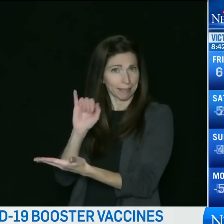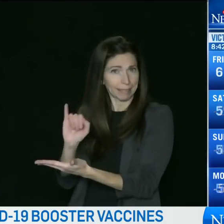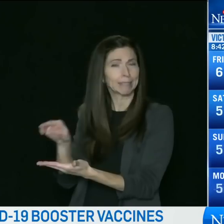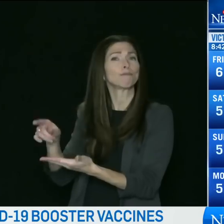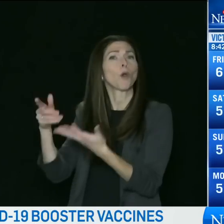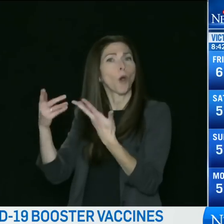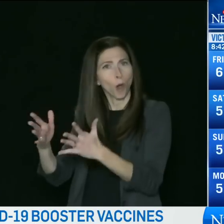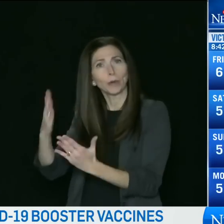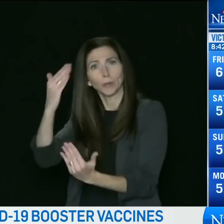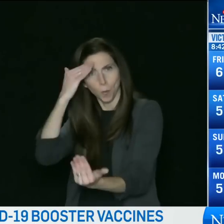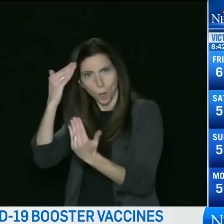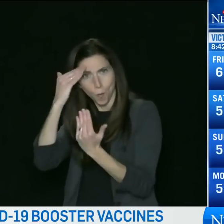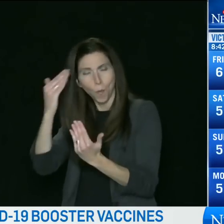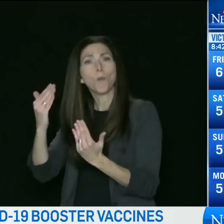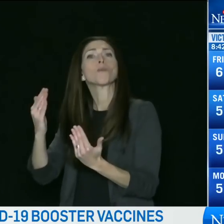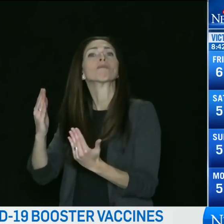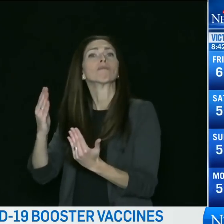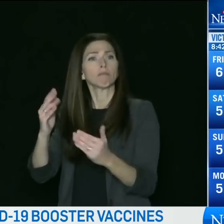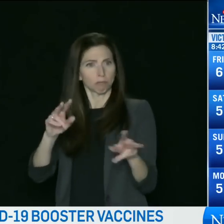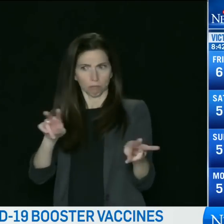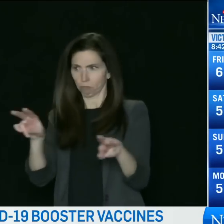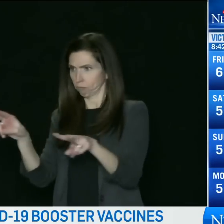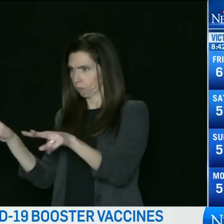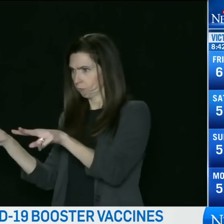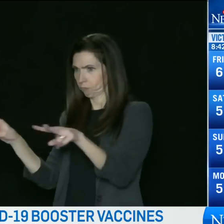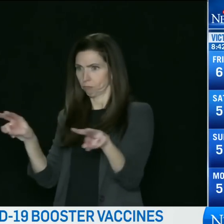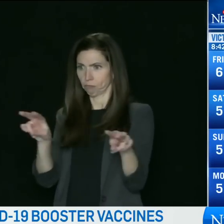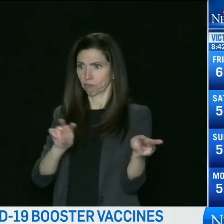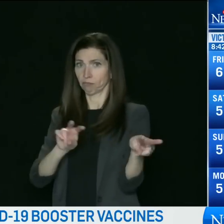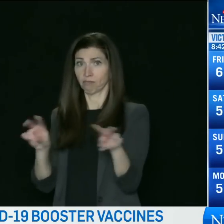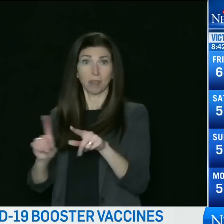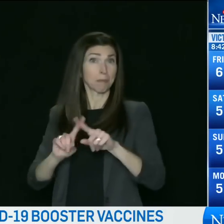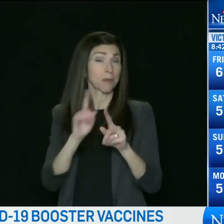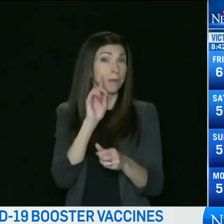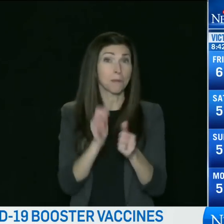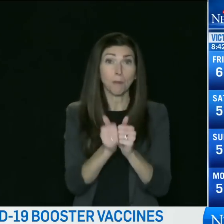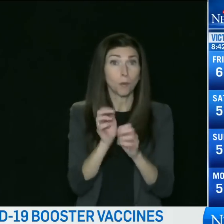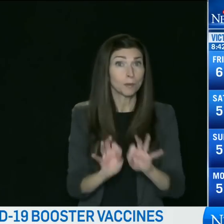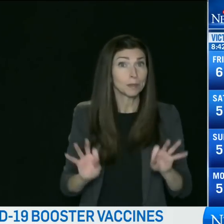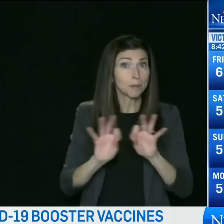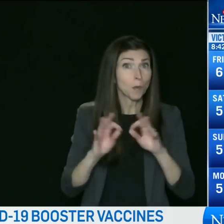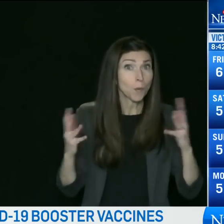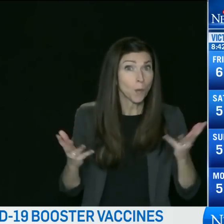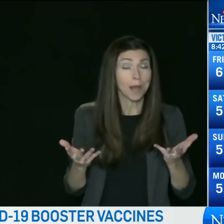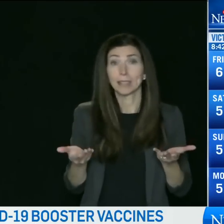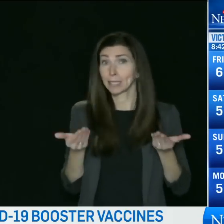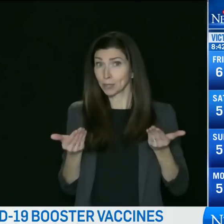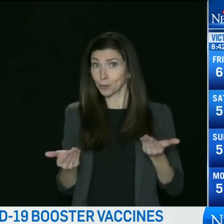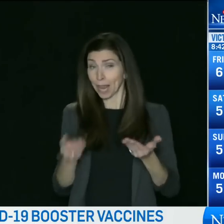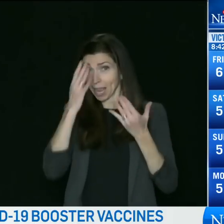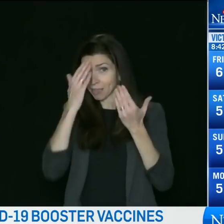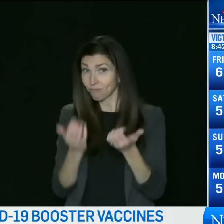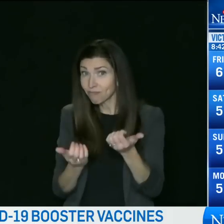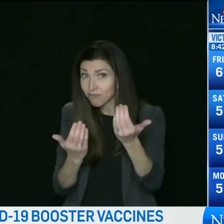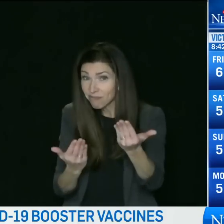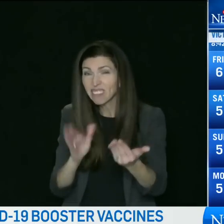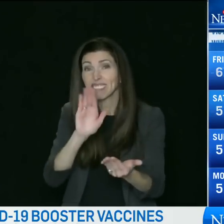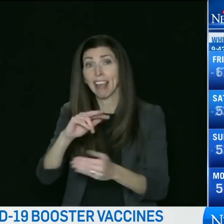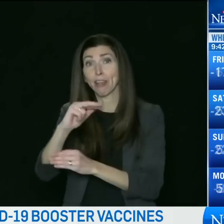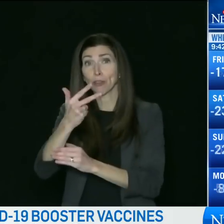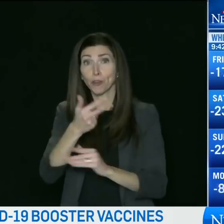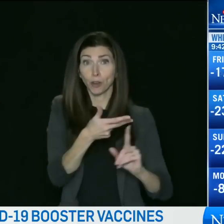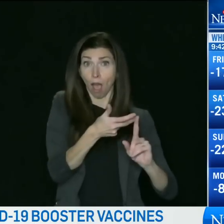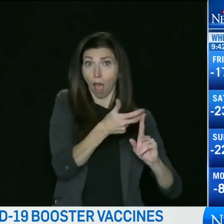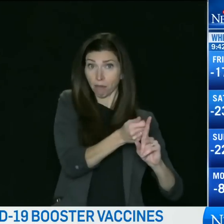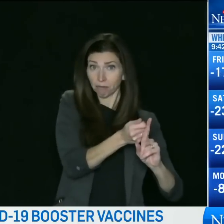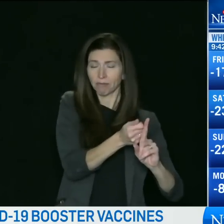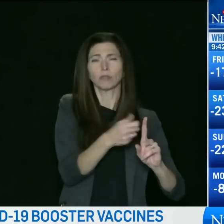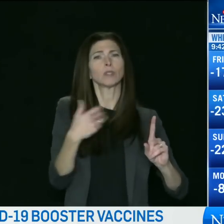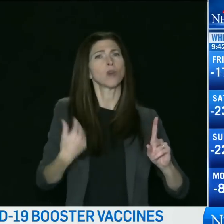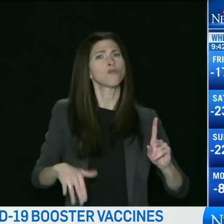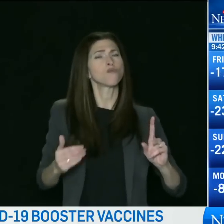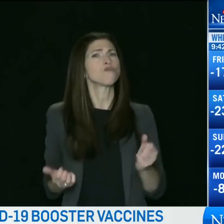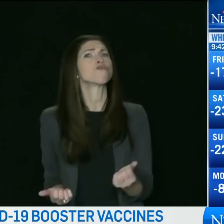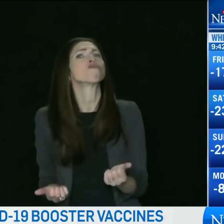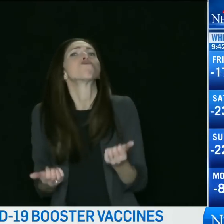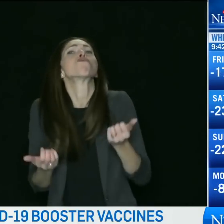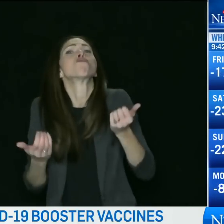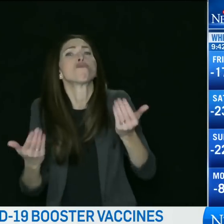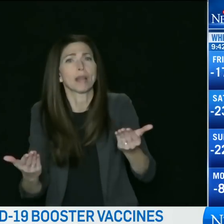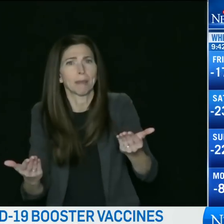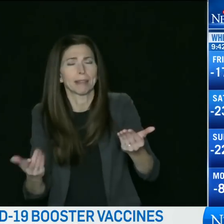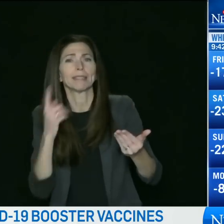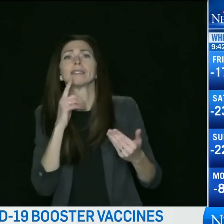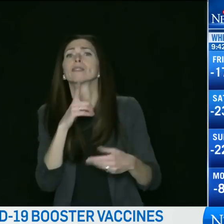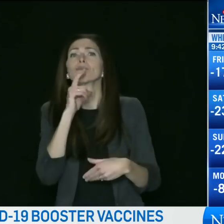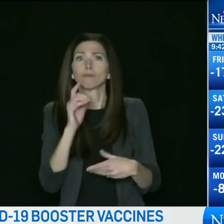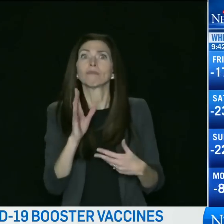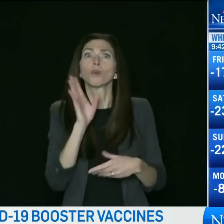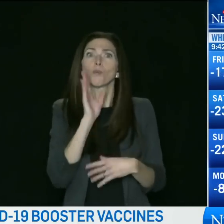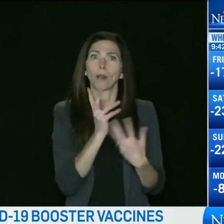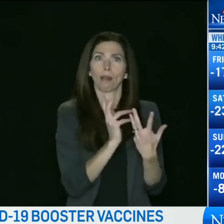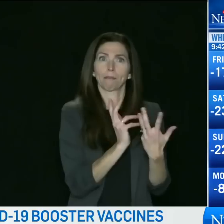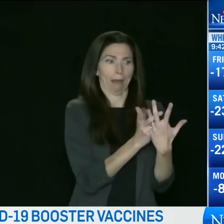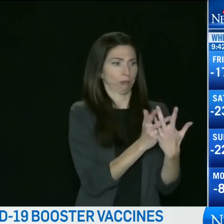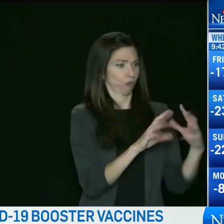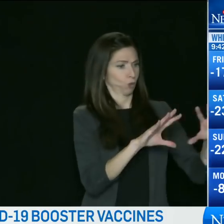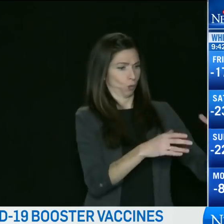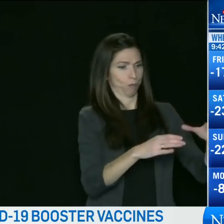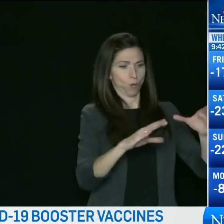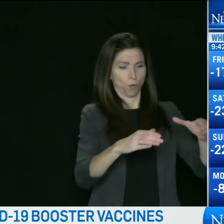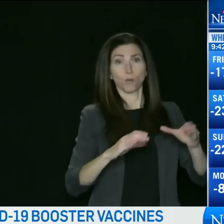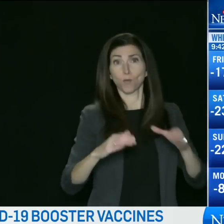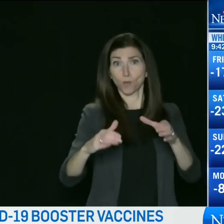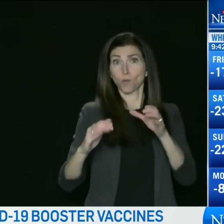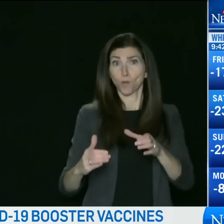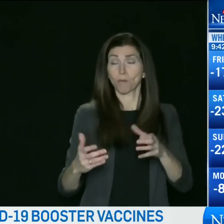COMMITTEE IS ACUTELY AWARE OF